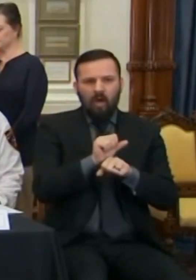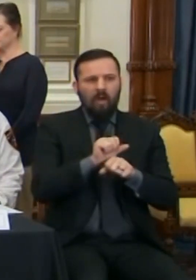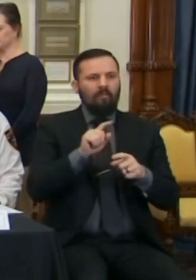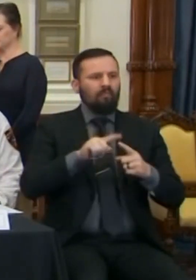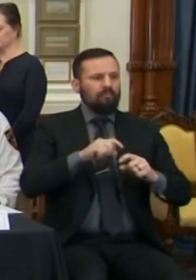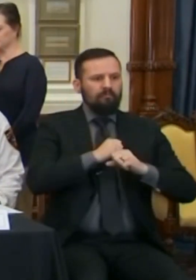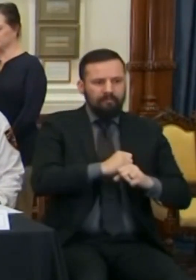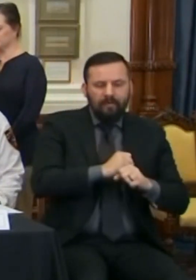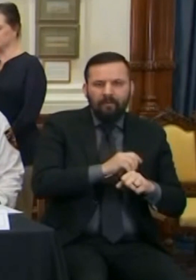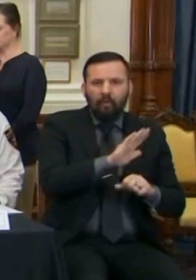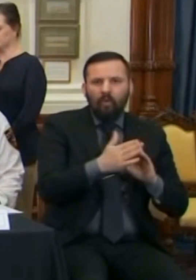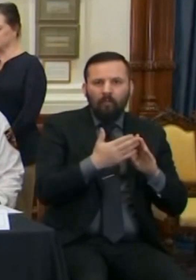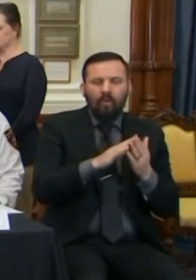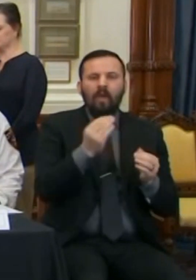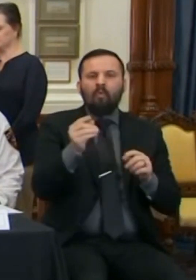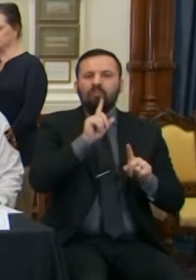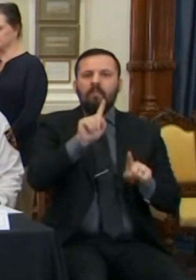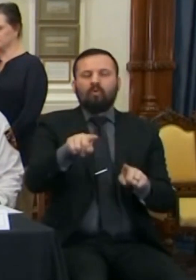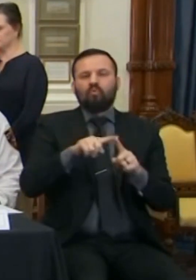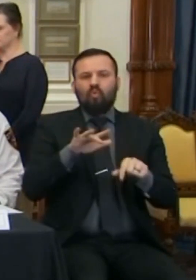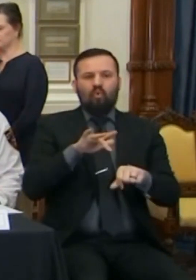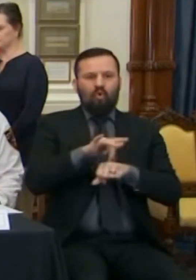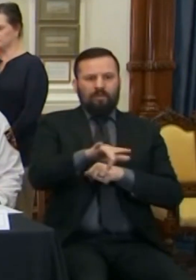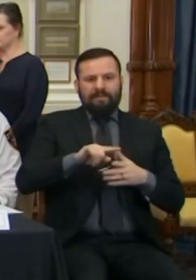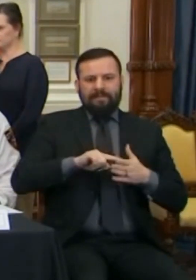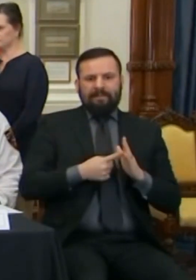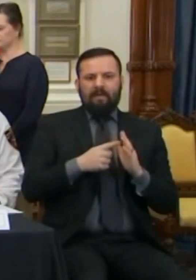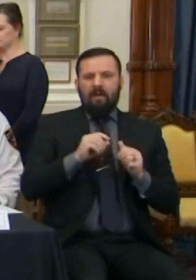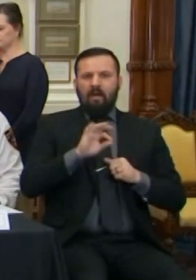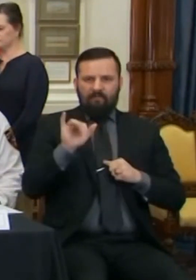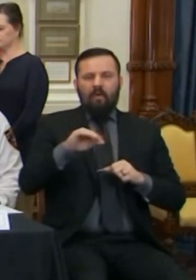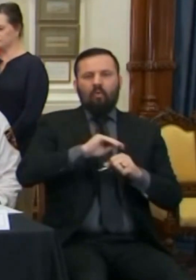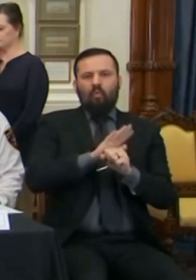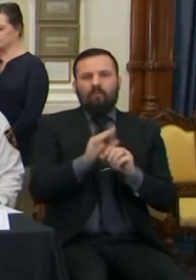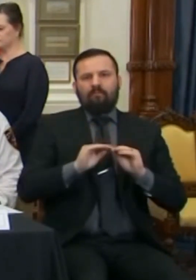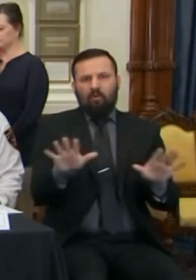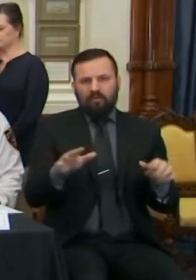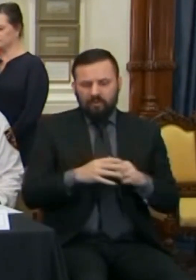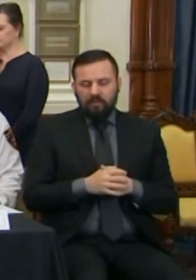communities and responding to the early stages of the corona virus we're also